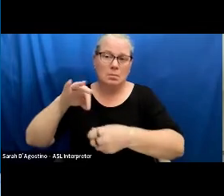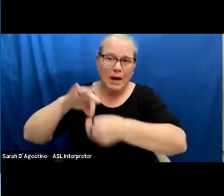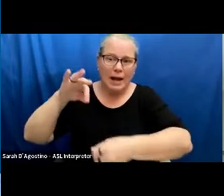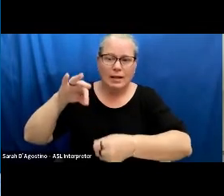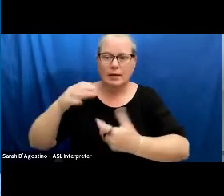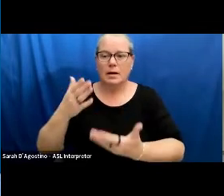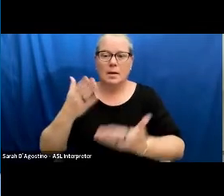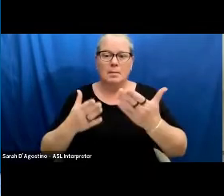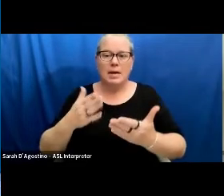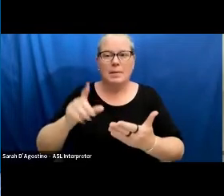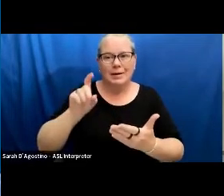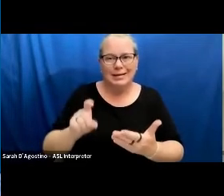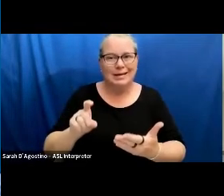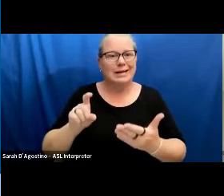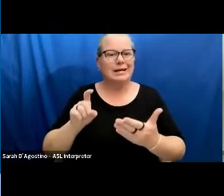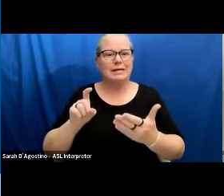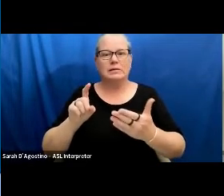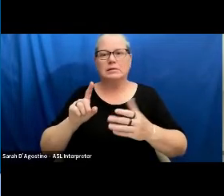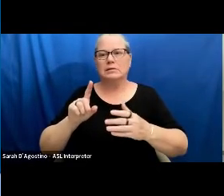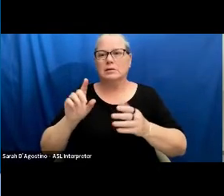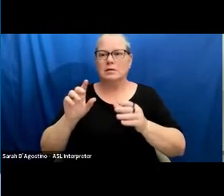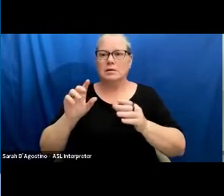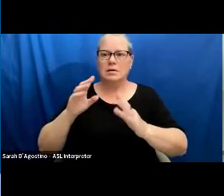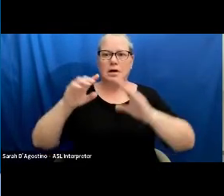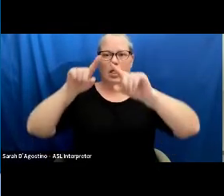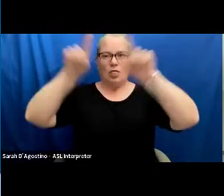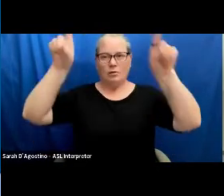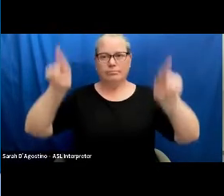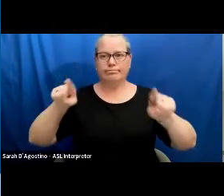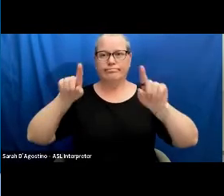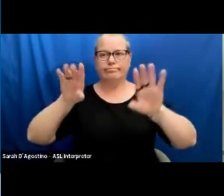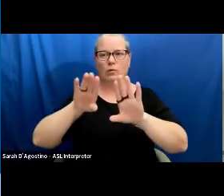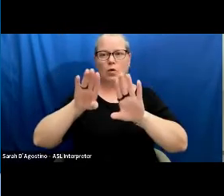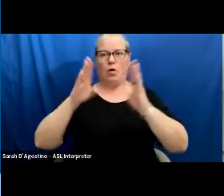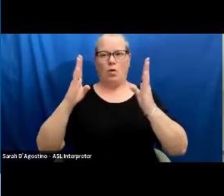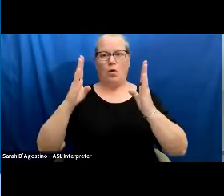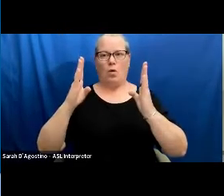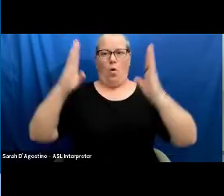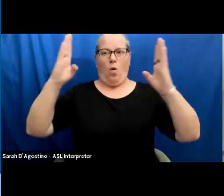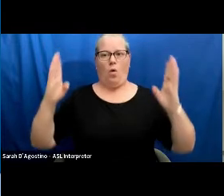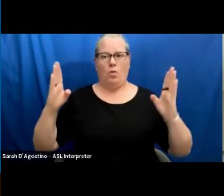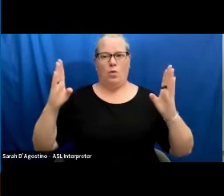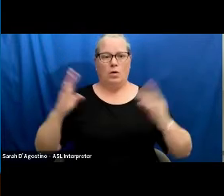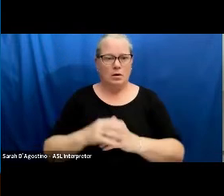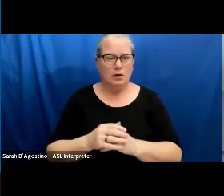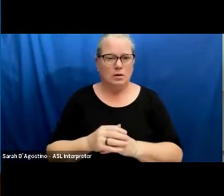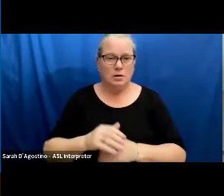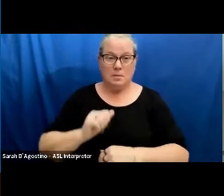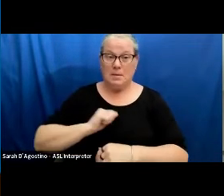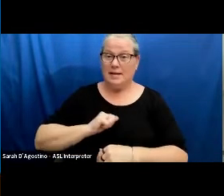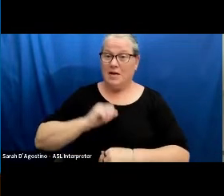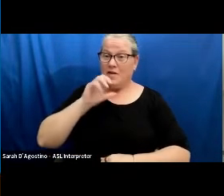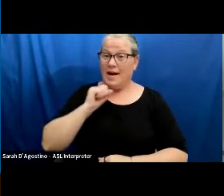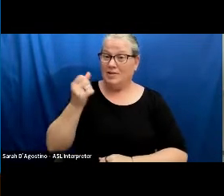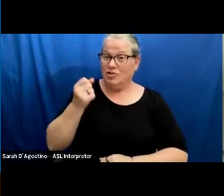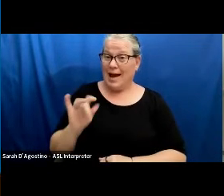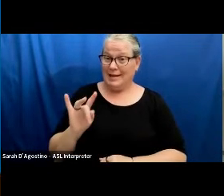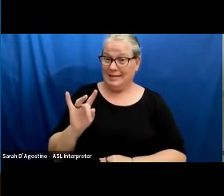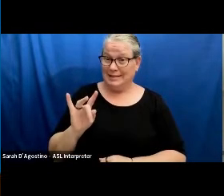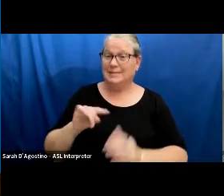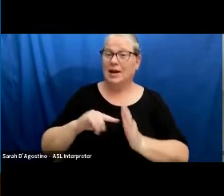right to vote the goal is the same i started voting when i was 18. the parking is horrific